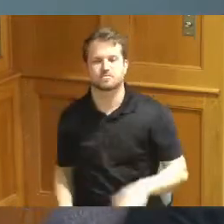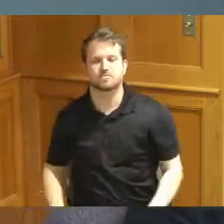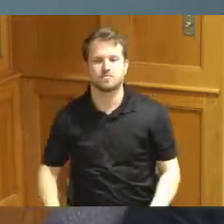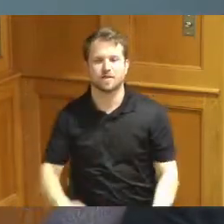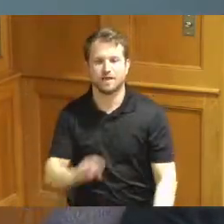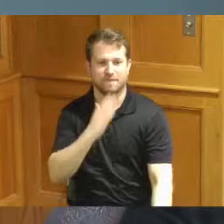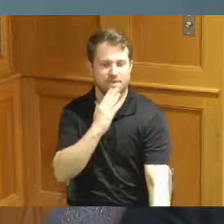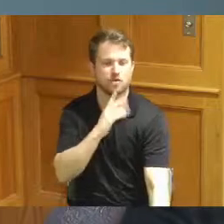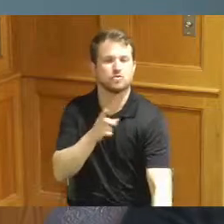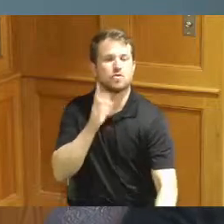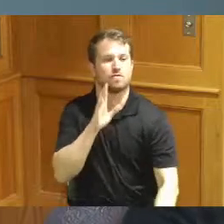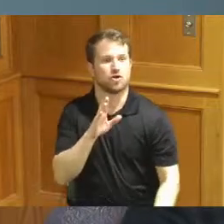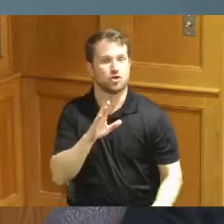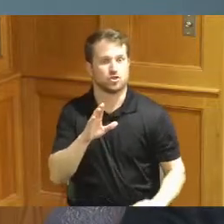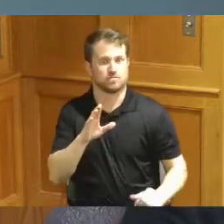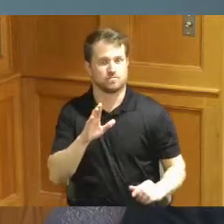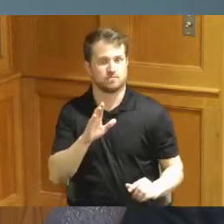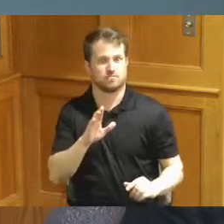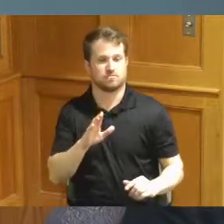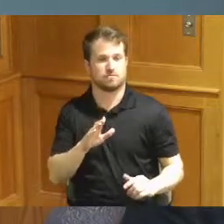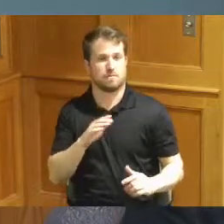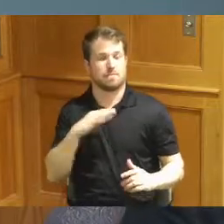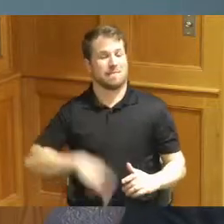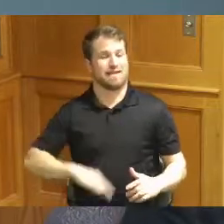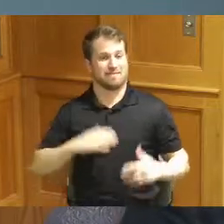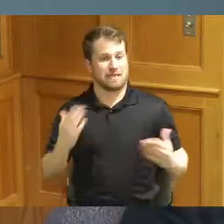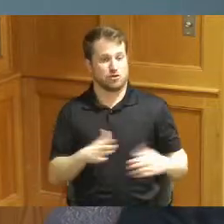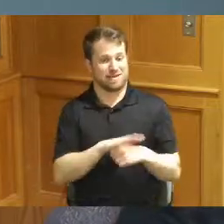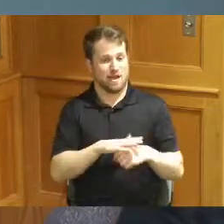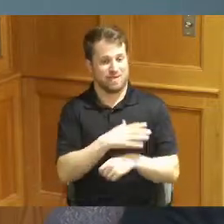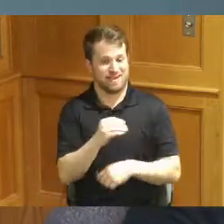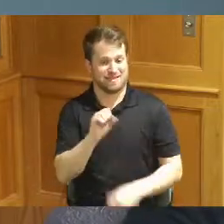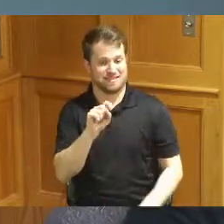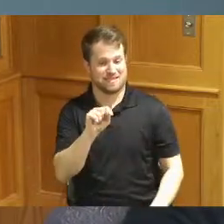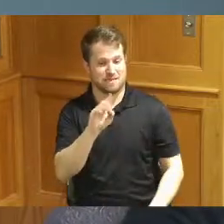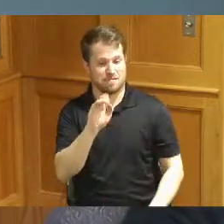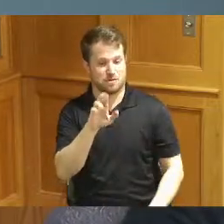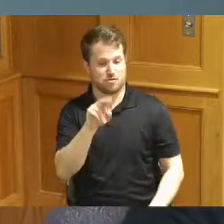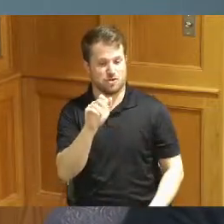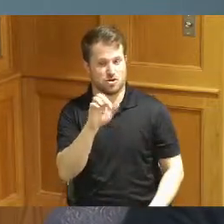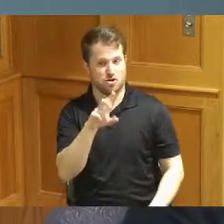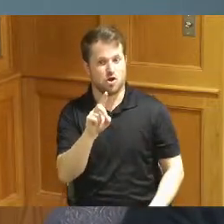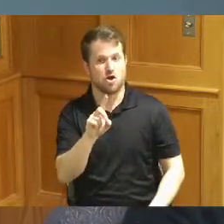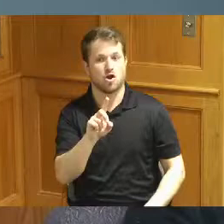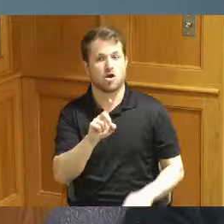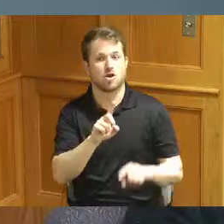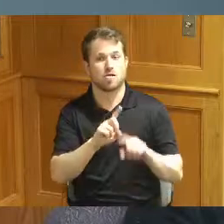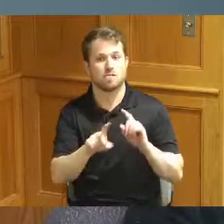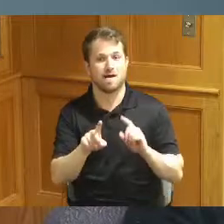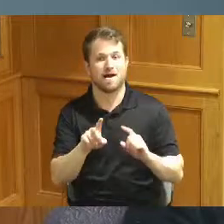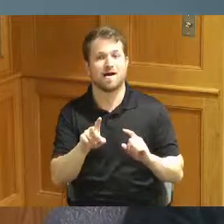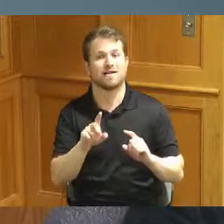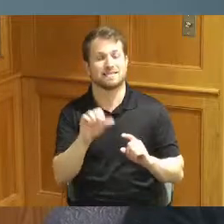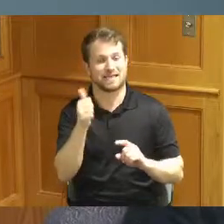the county and St. Bernard but the fact 75 for 10 years is respectable and so oftentimes people